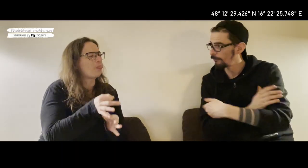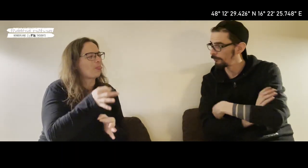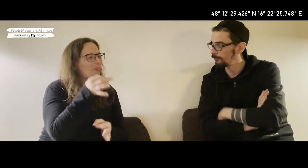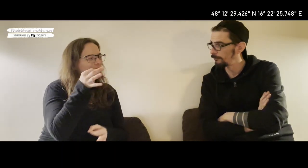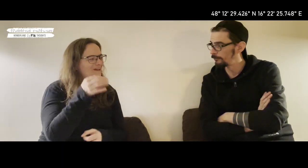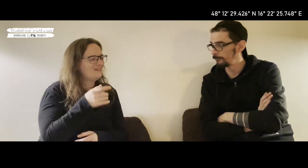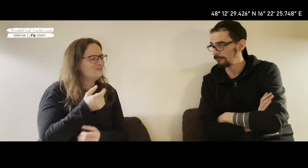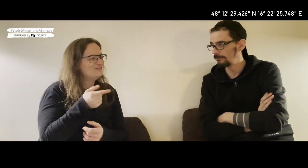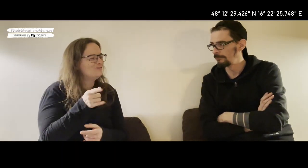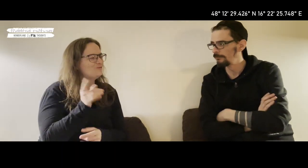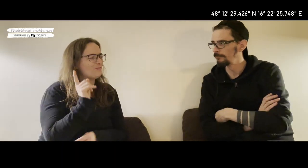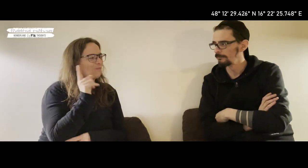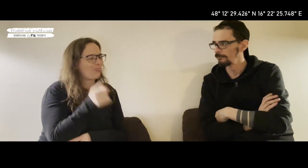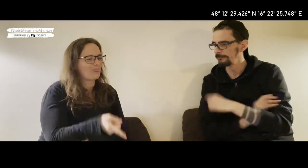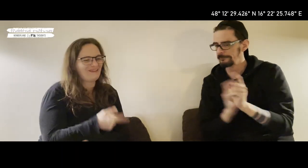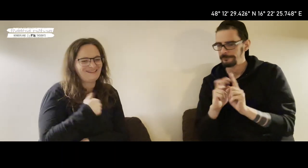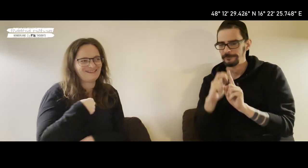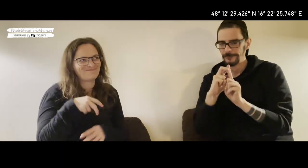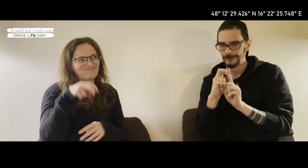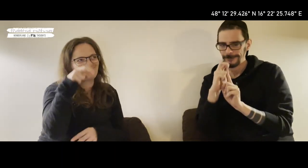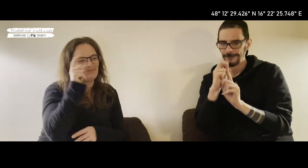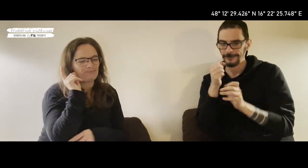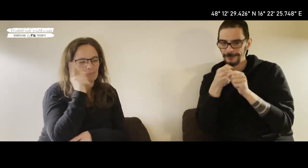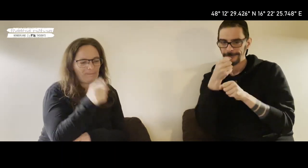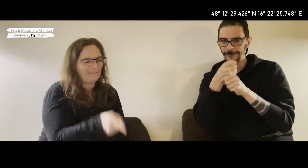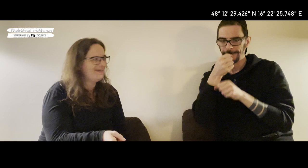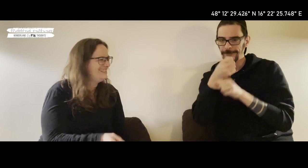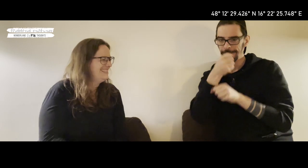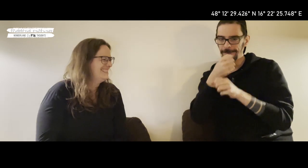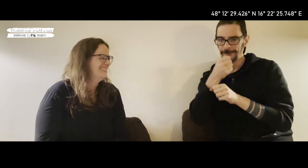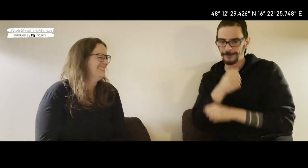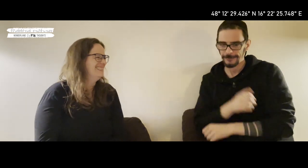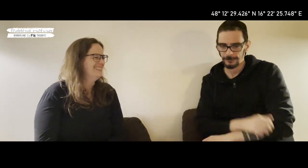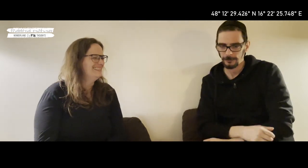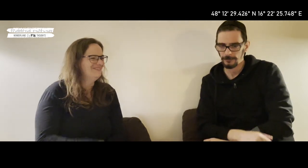There are thin birches that break easily.